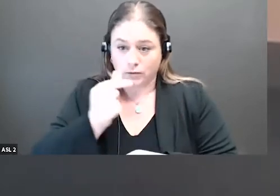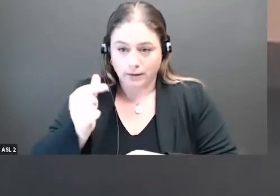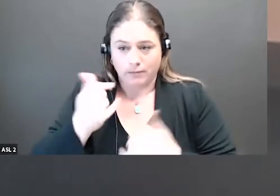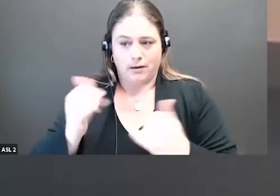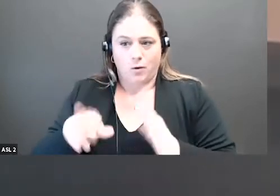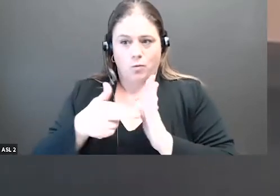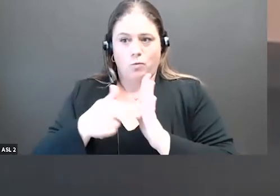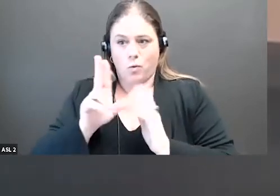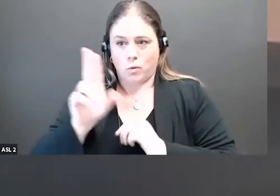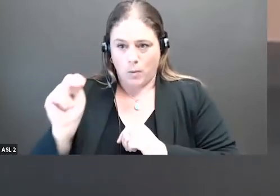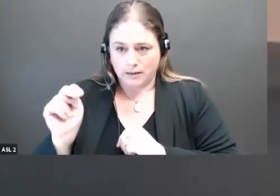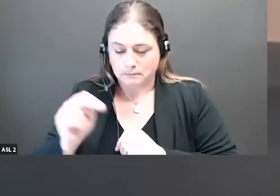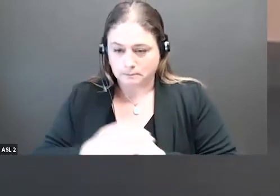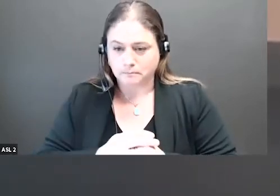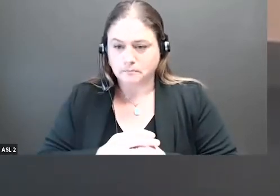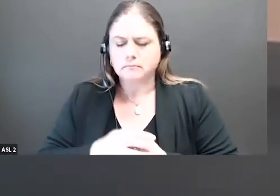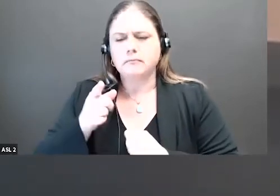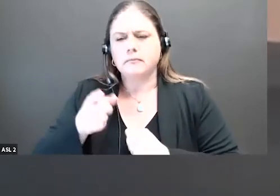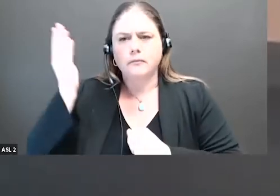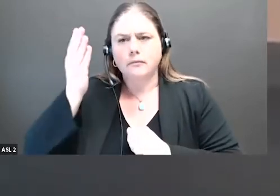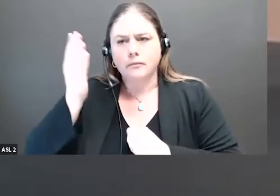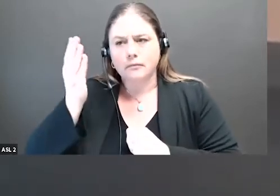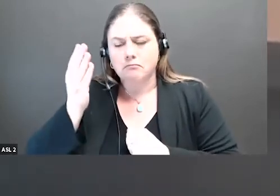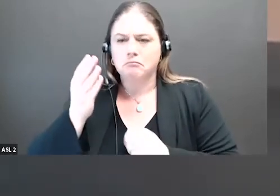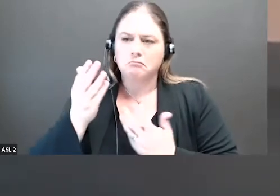Then Steve Estey will comment for around eight minutes and we'll hopefully leave